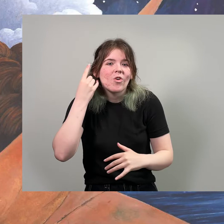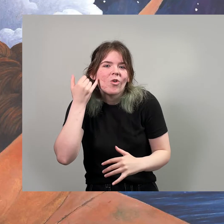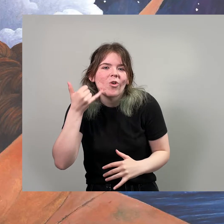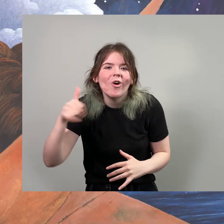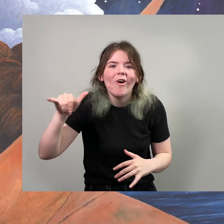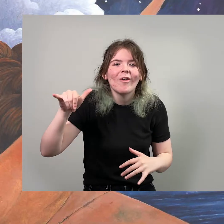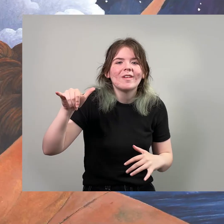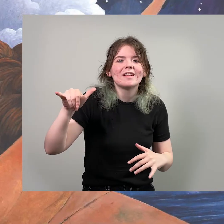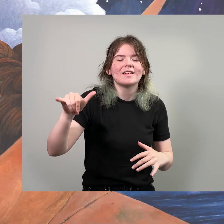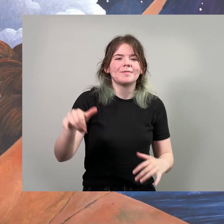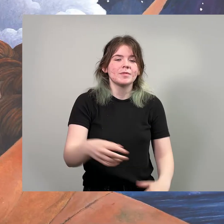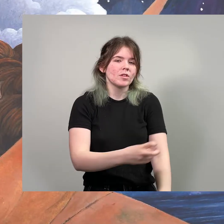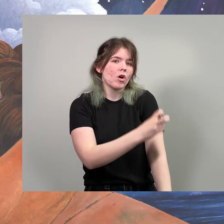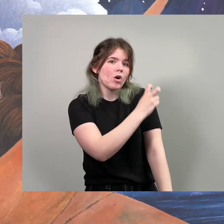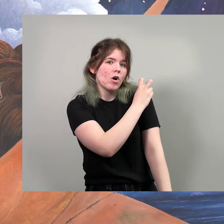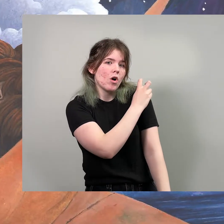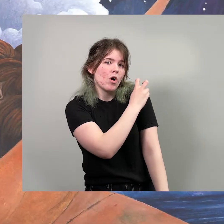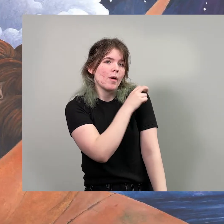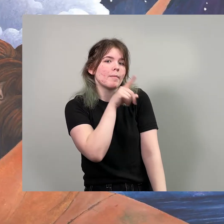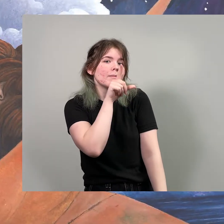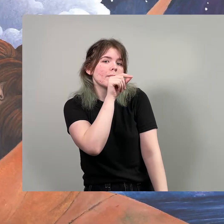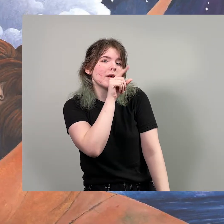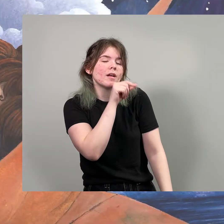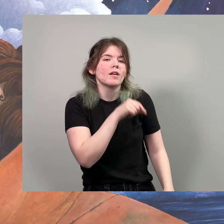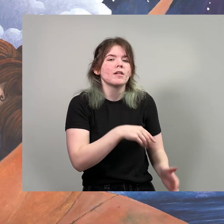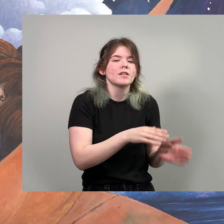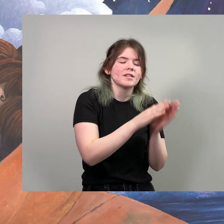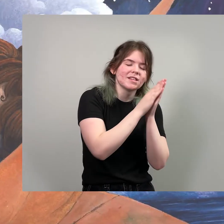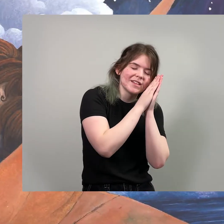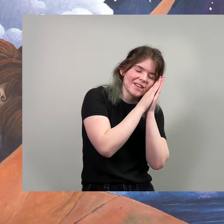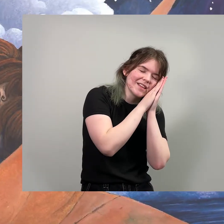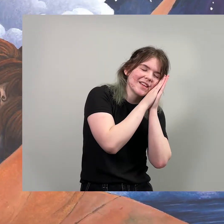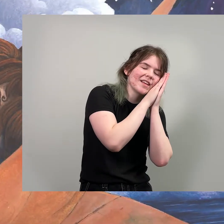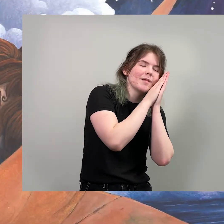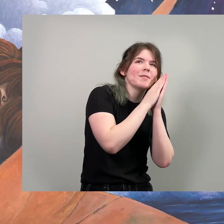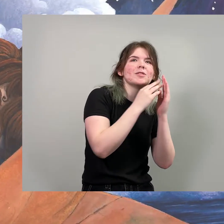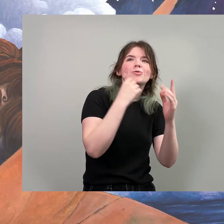Asleep on his shoulder parrot Polly dreamed of a chest full of crackers.